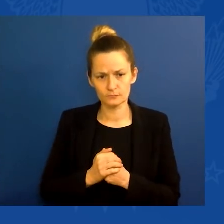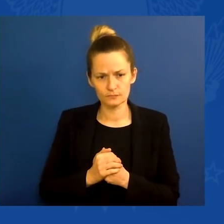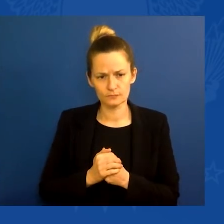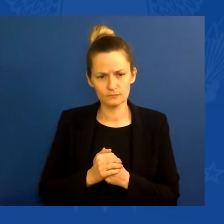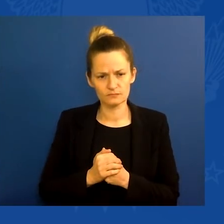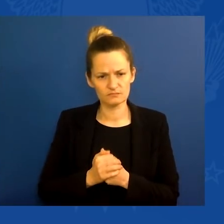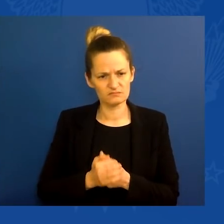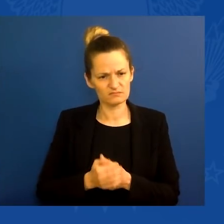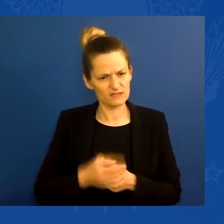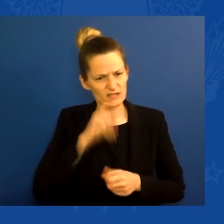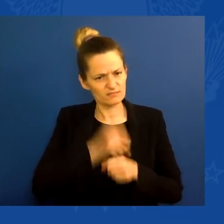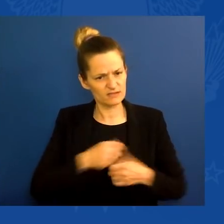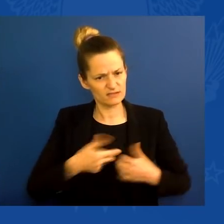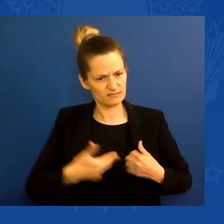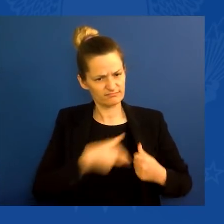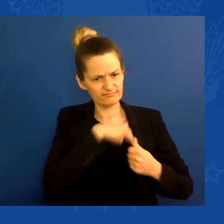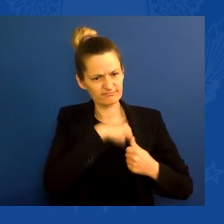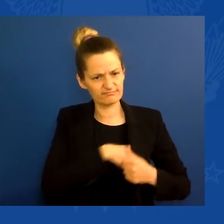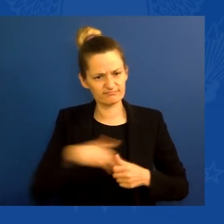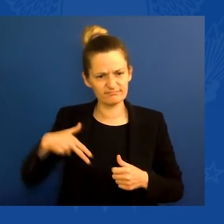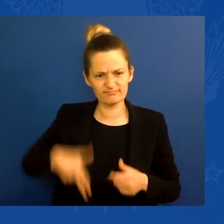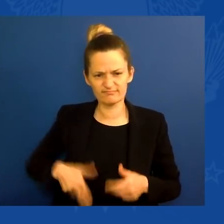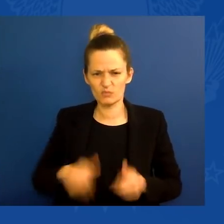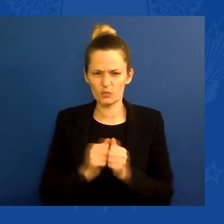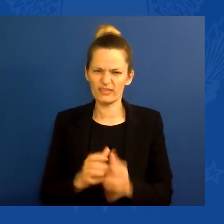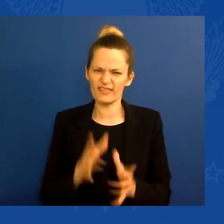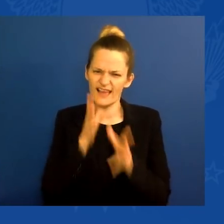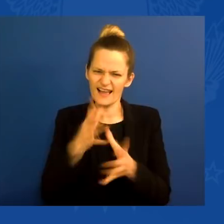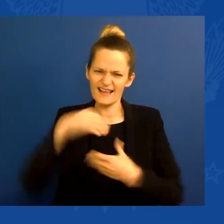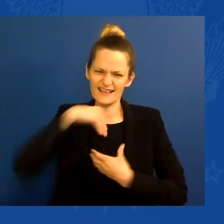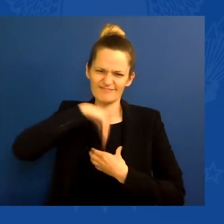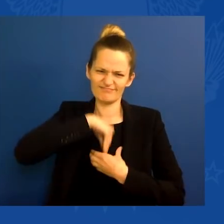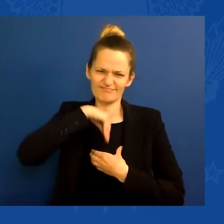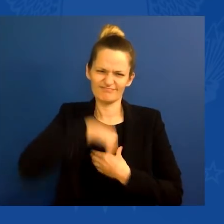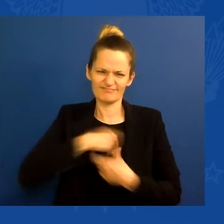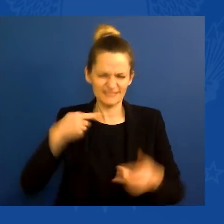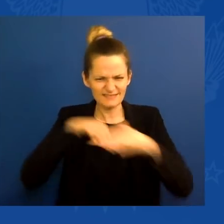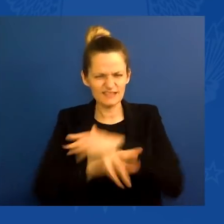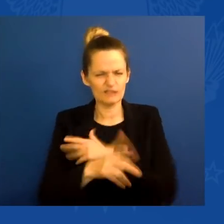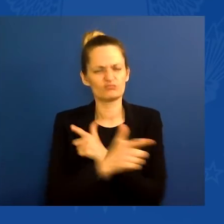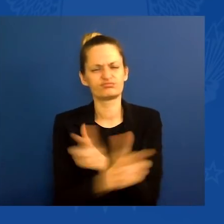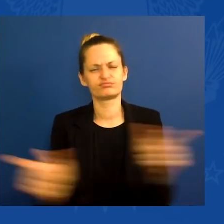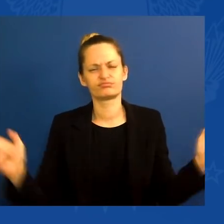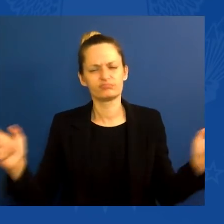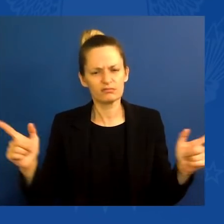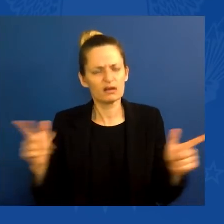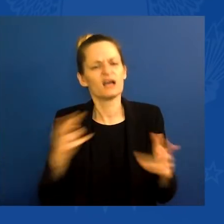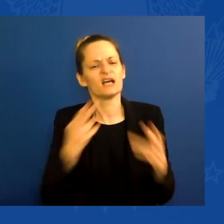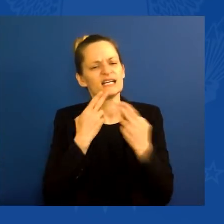shot and killed 10 innocent people in cold blood at a grocery story on Saturday afternoon.